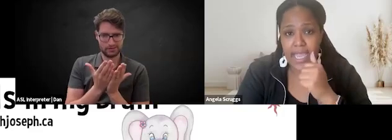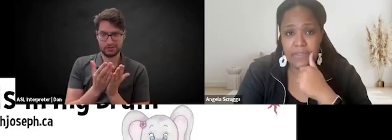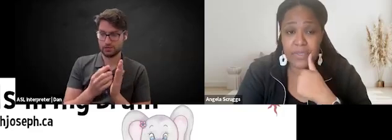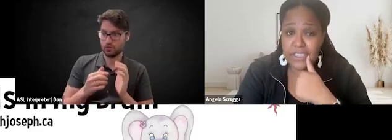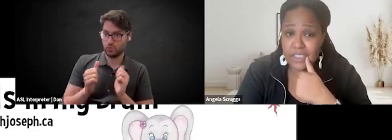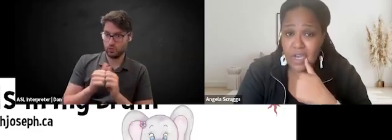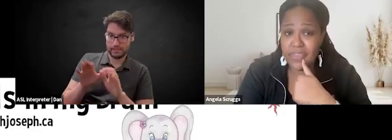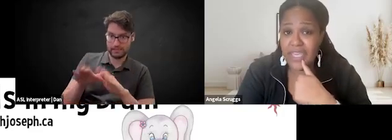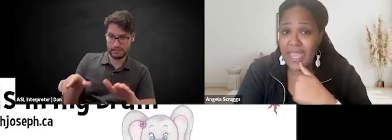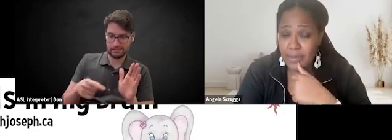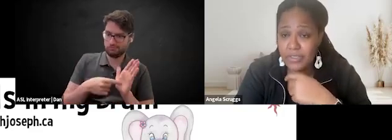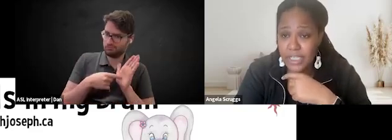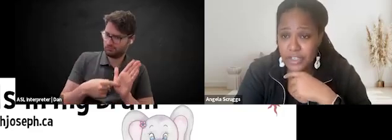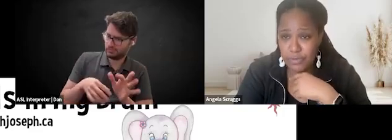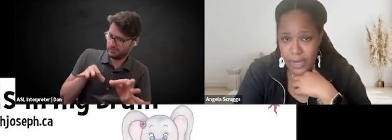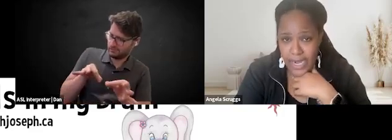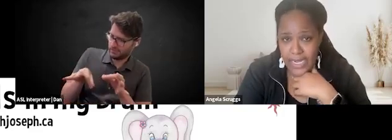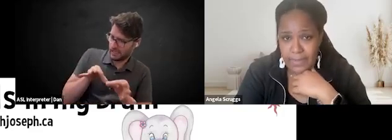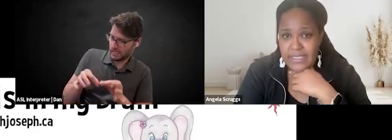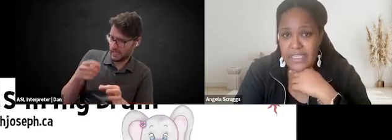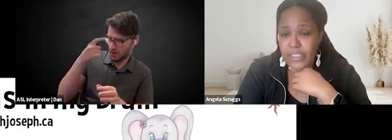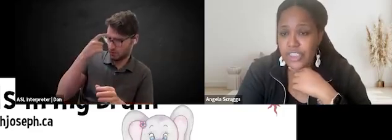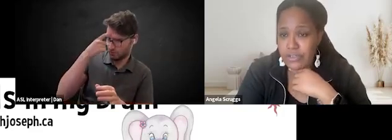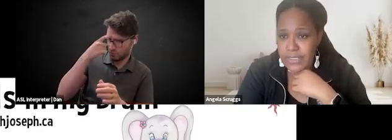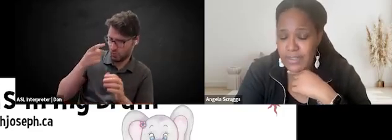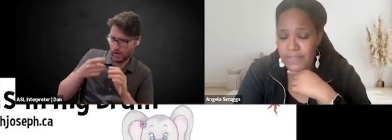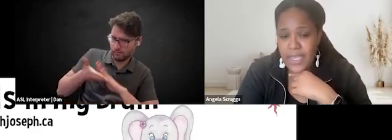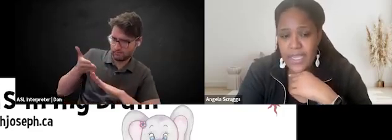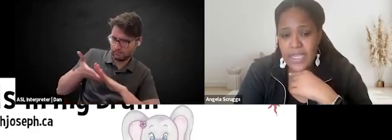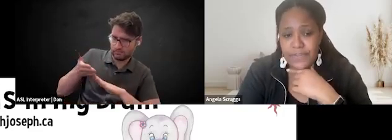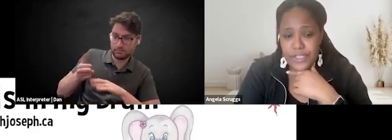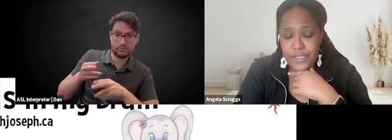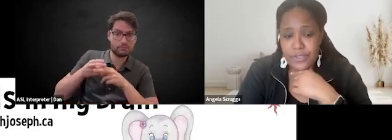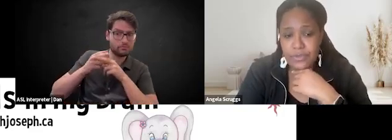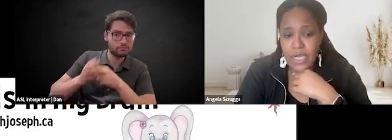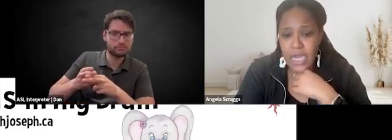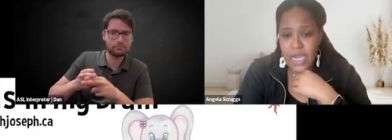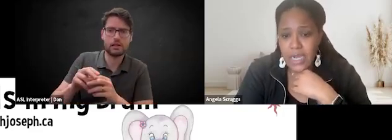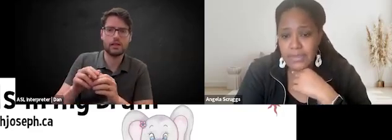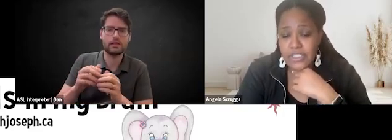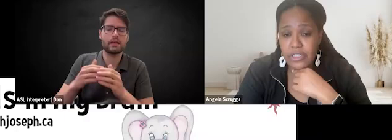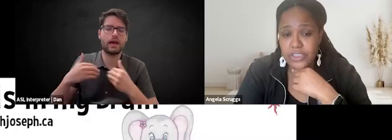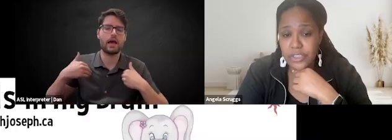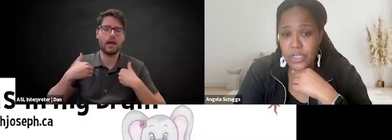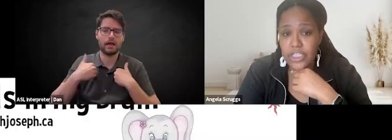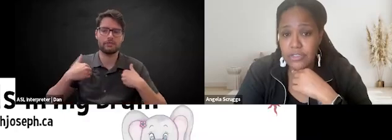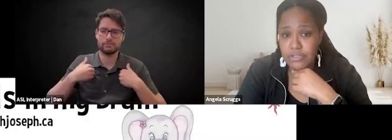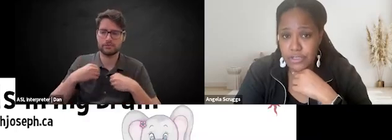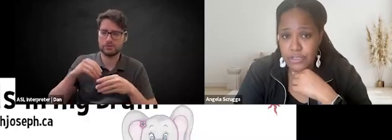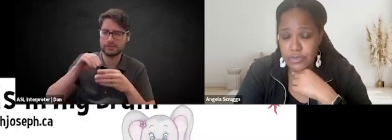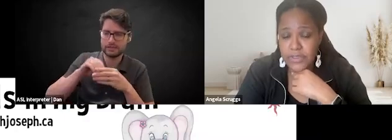And the book is called "The Animals in Your Brain" by Sarah Joseph. If you, um... search it on YouTube,